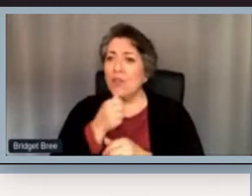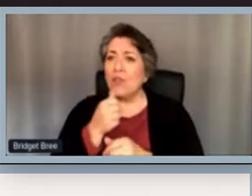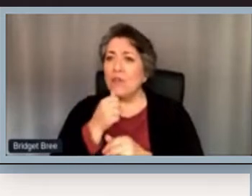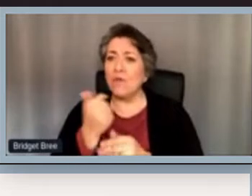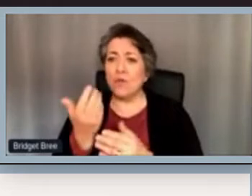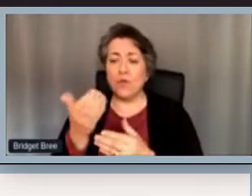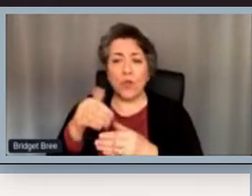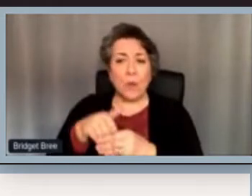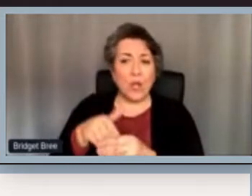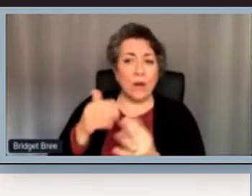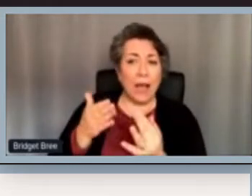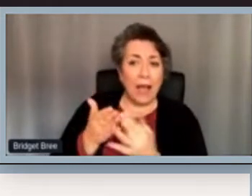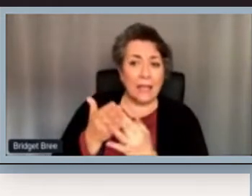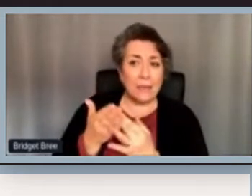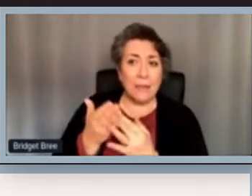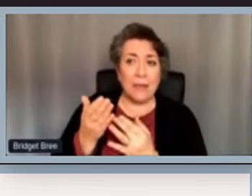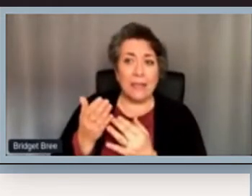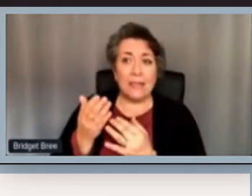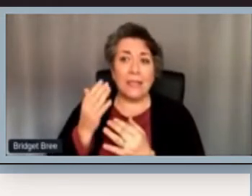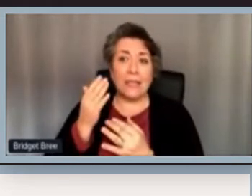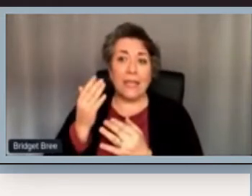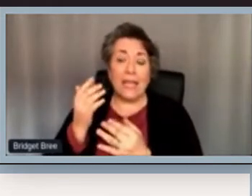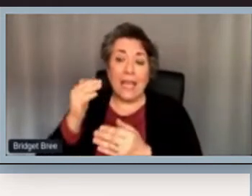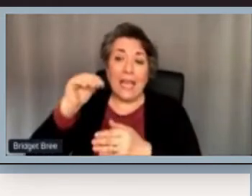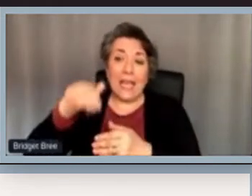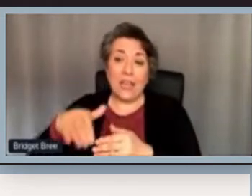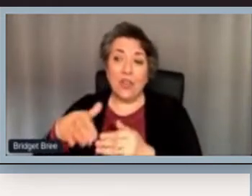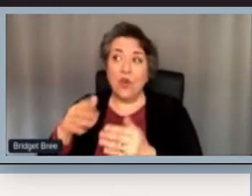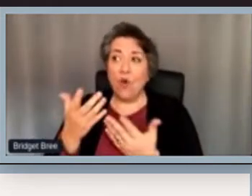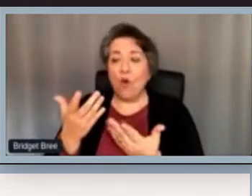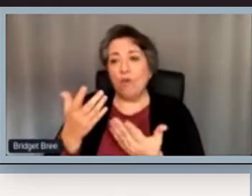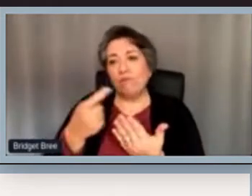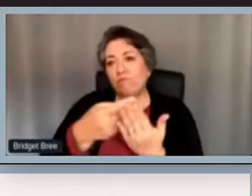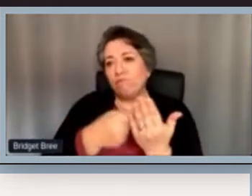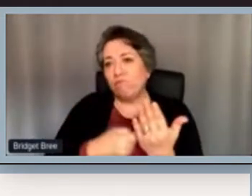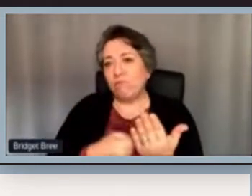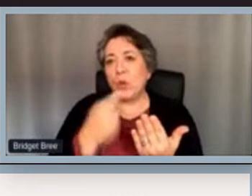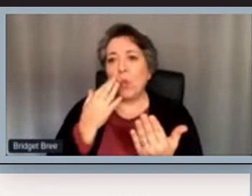your definition of done, or to use behaviour driven development techniques to ensure your